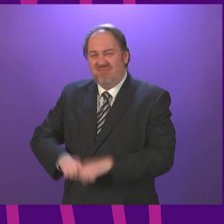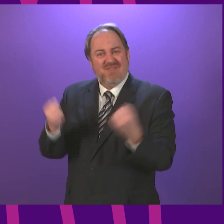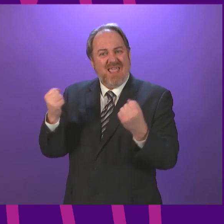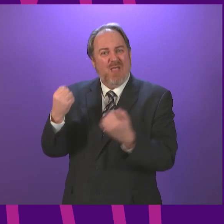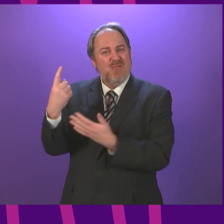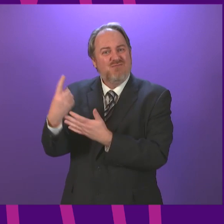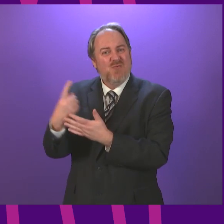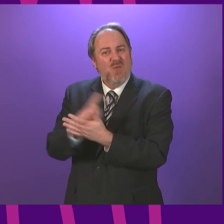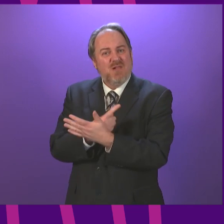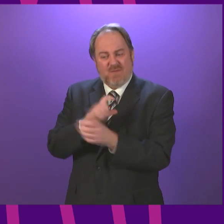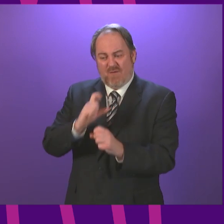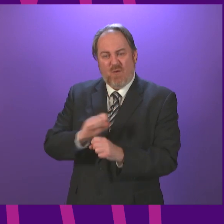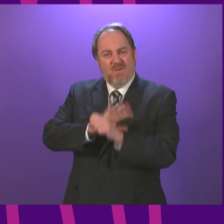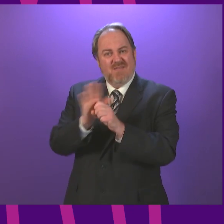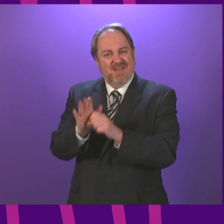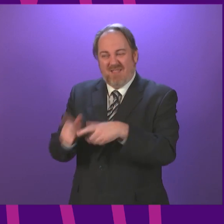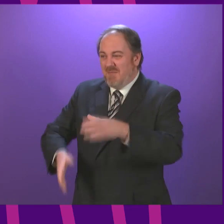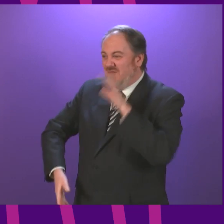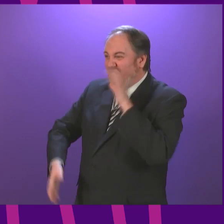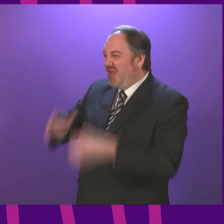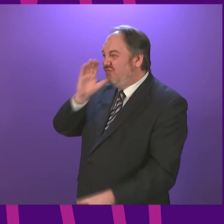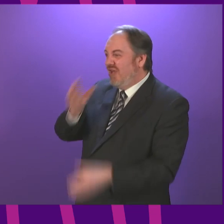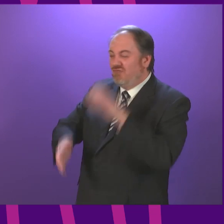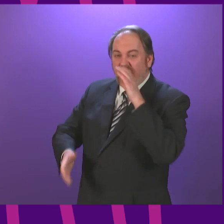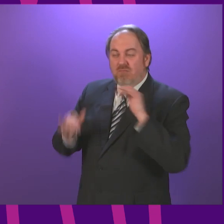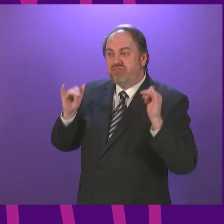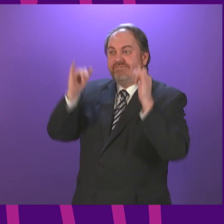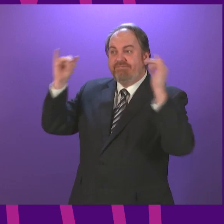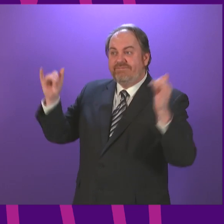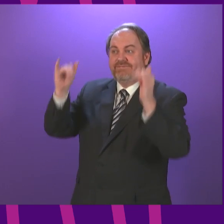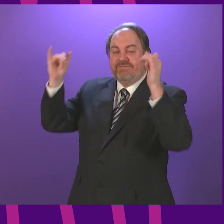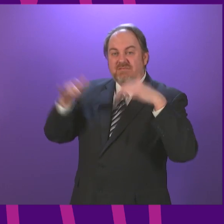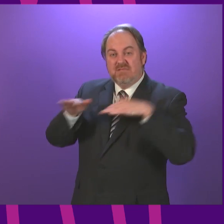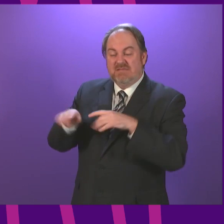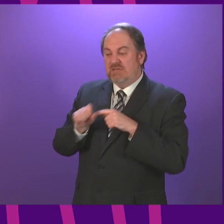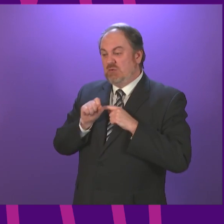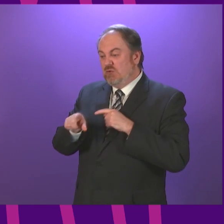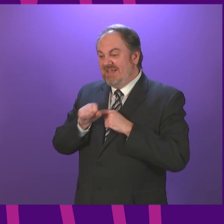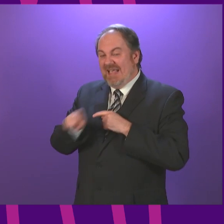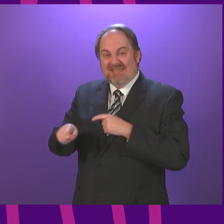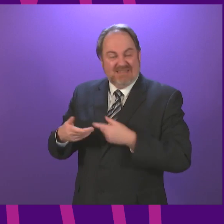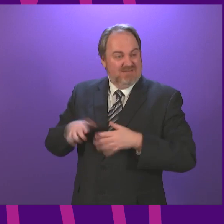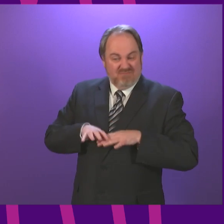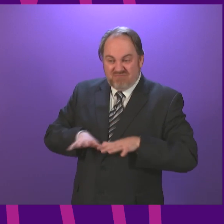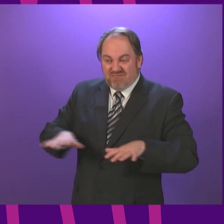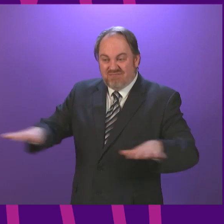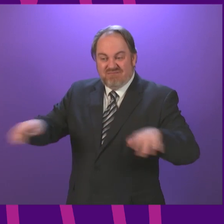regulations, openly drinking in the street, urinating in the street and causing mayhem